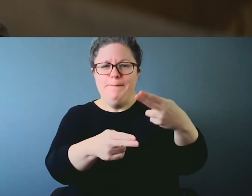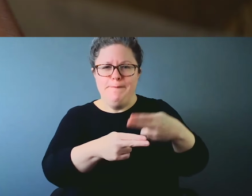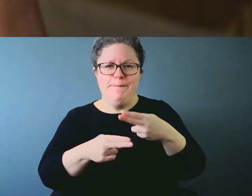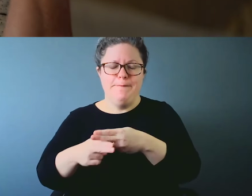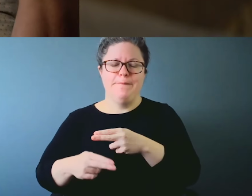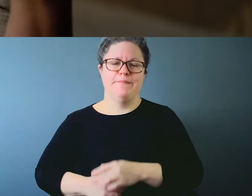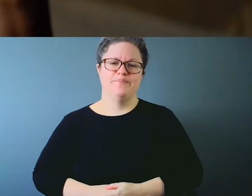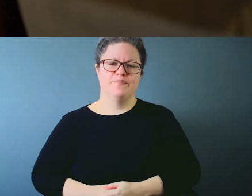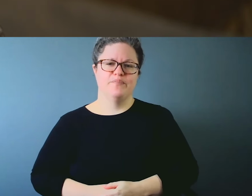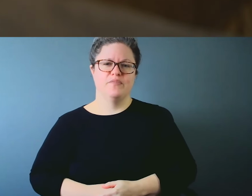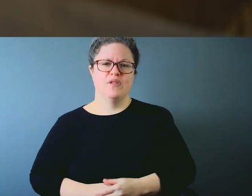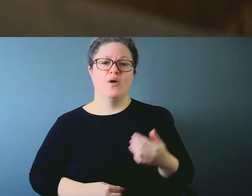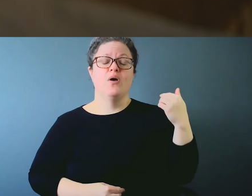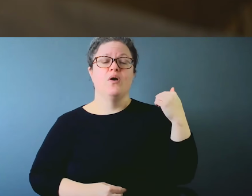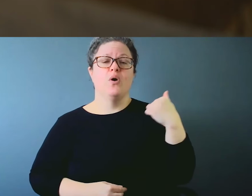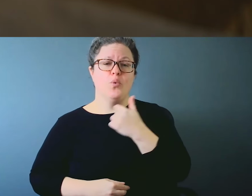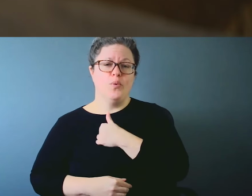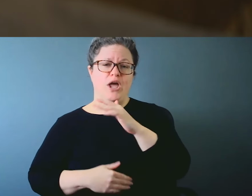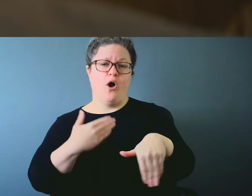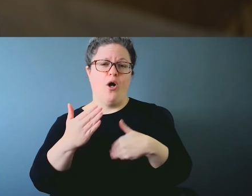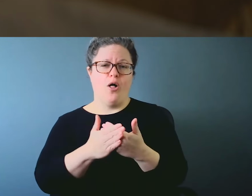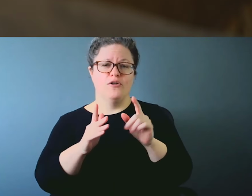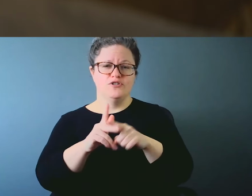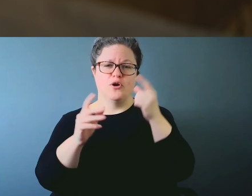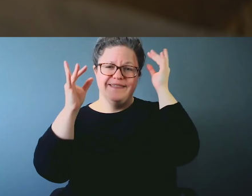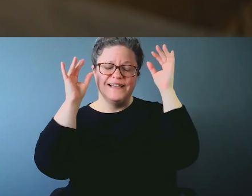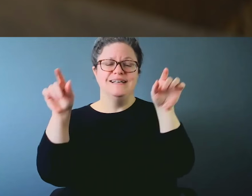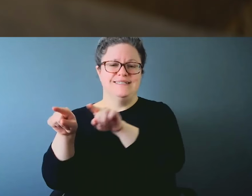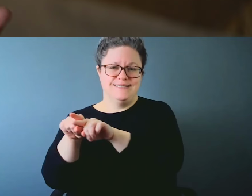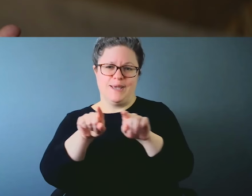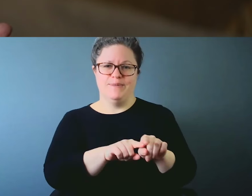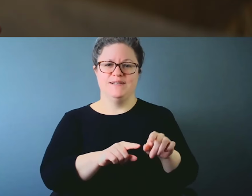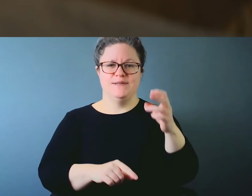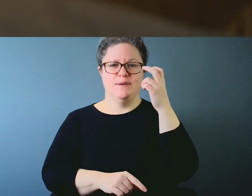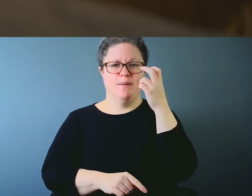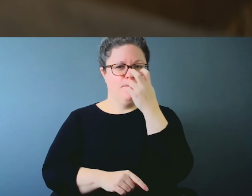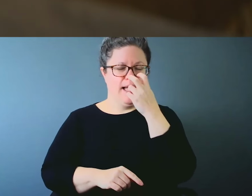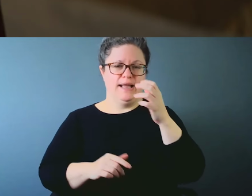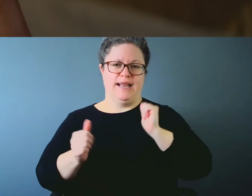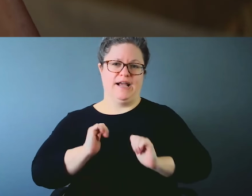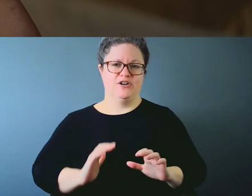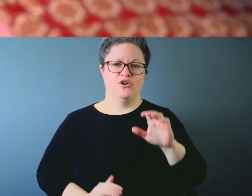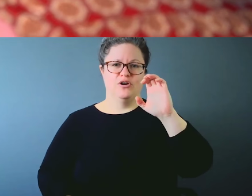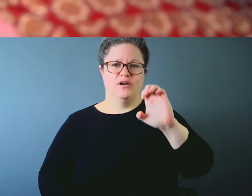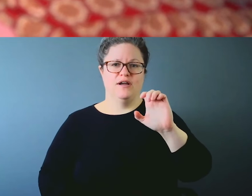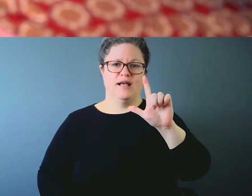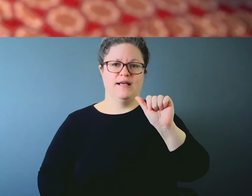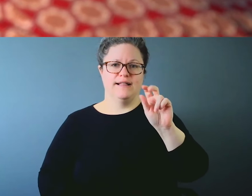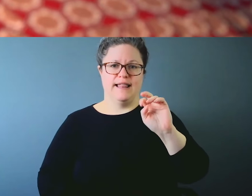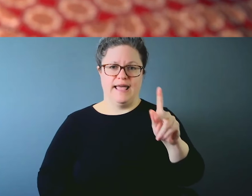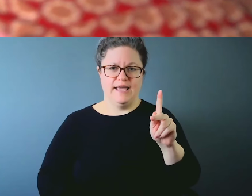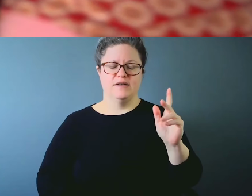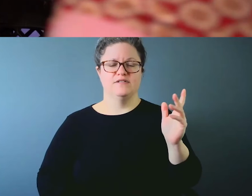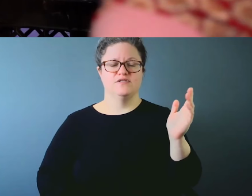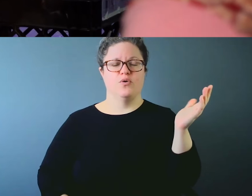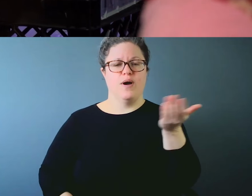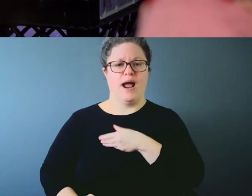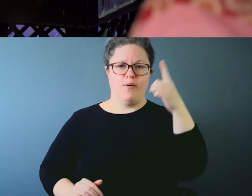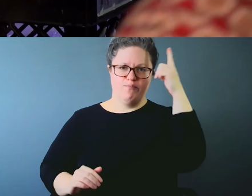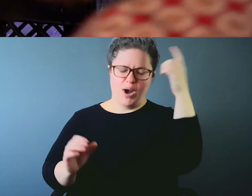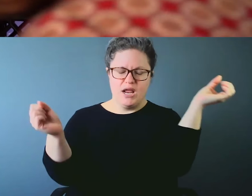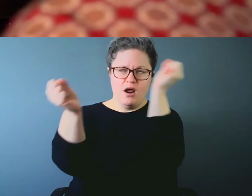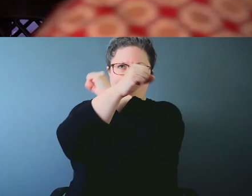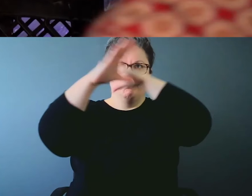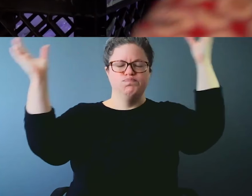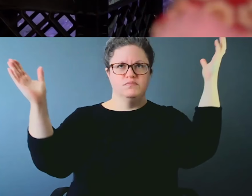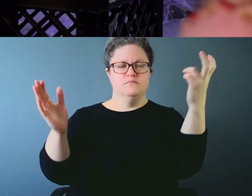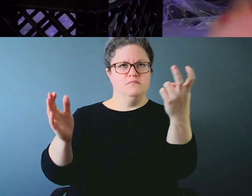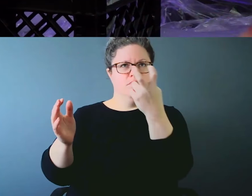Everybody had to start thinking like, Clank, our blind actor. So our brains just went right into that awareness,